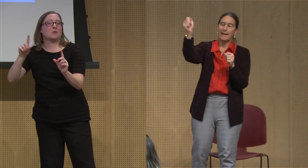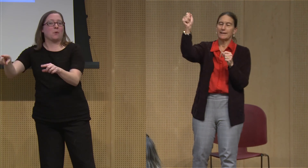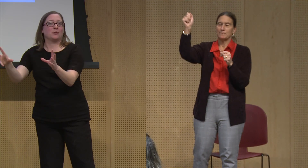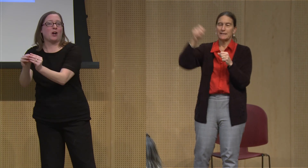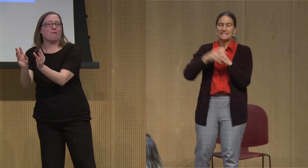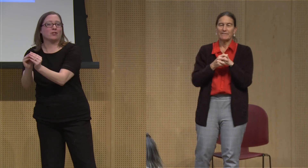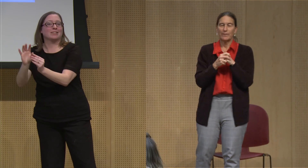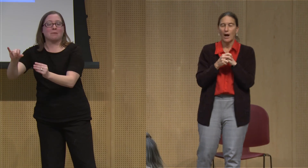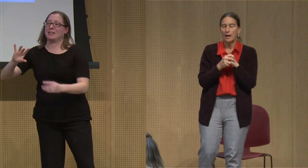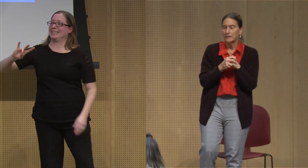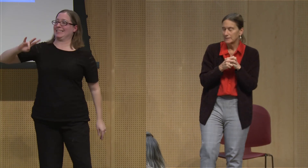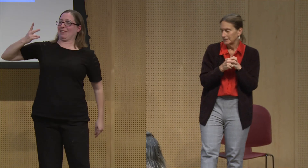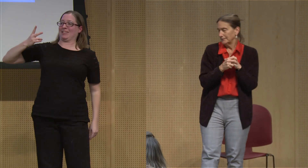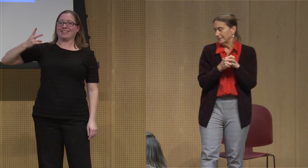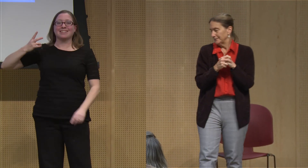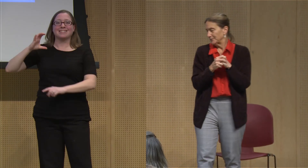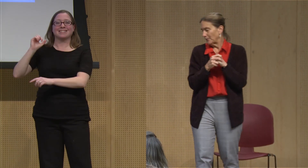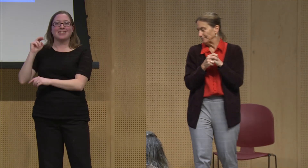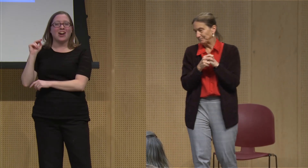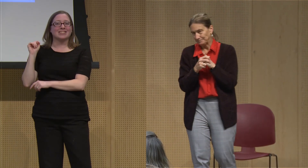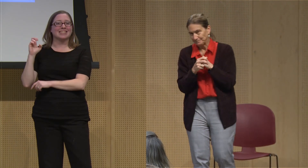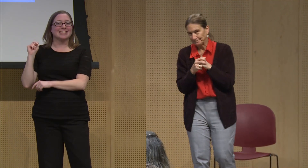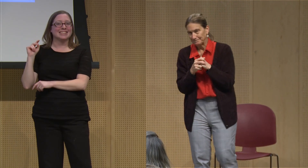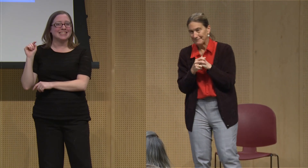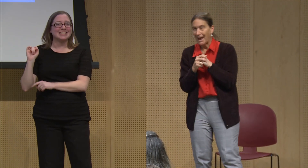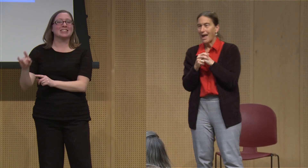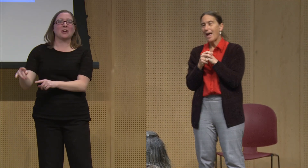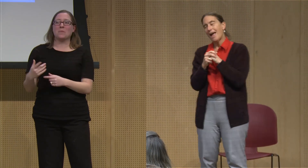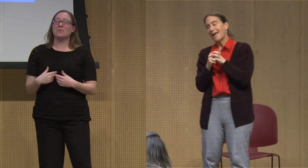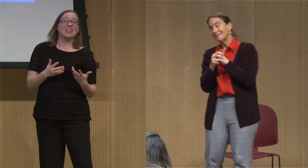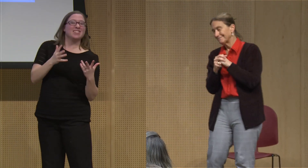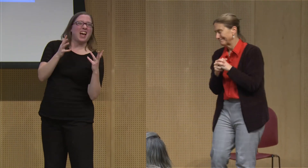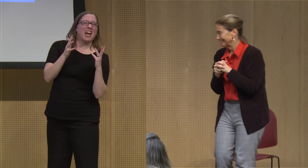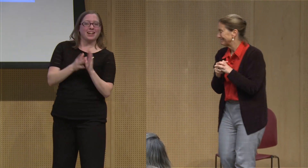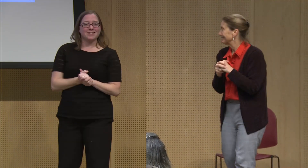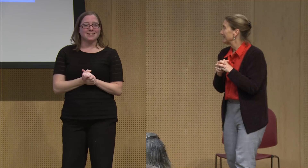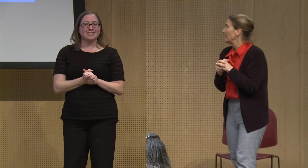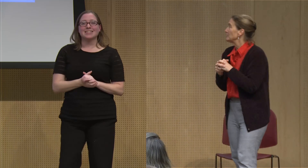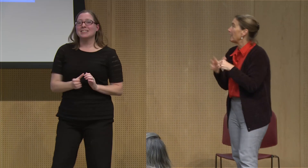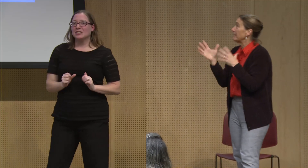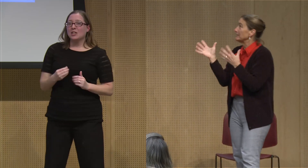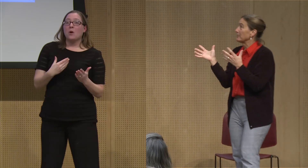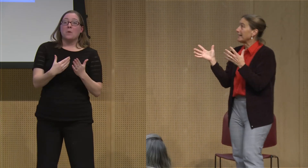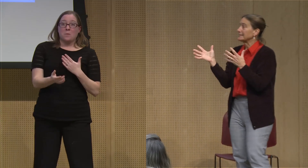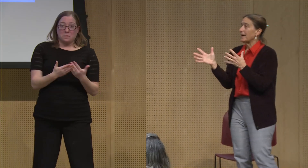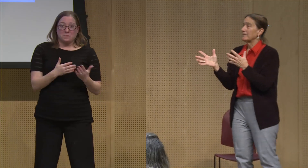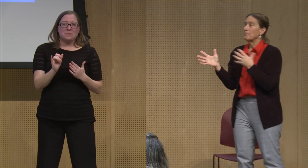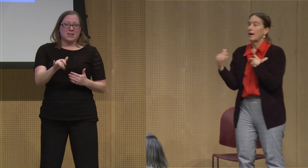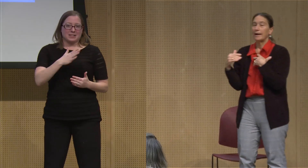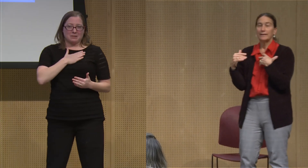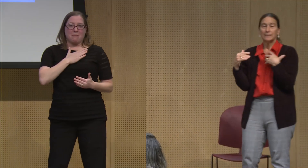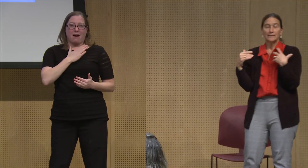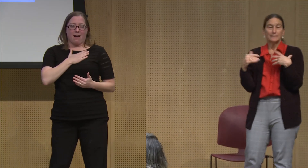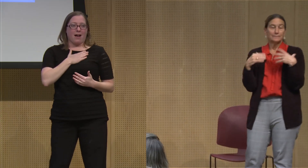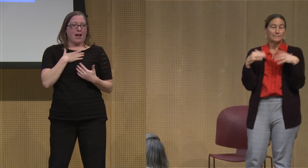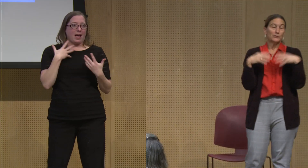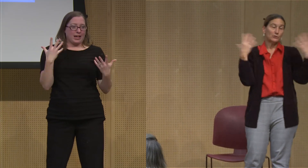THAT AS MY SEVENTH CONTINENT, SO...YAY! SO ANYWAY, SO THAT'S KIND OF MY STORY